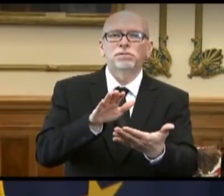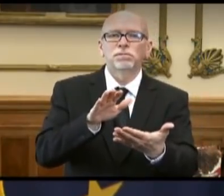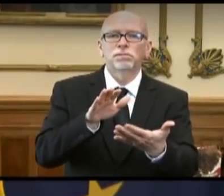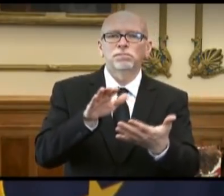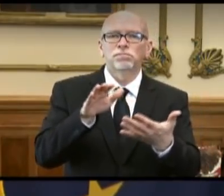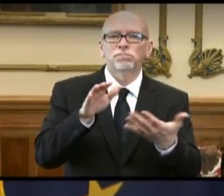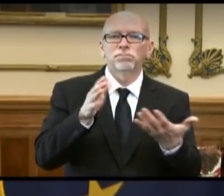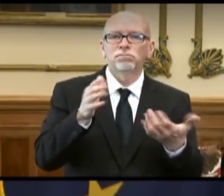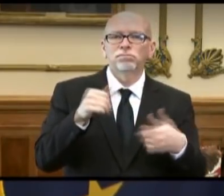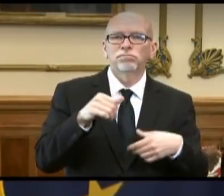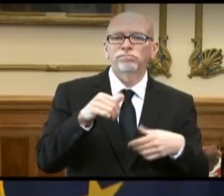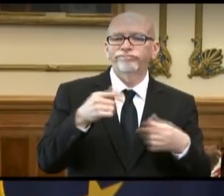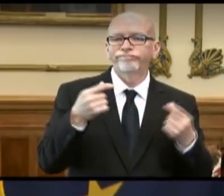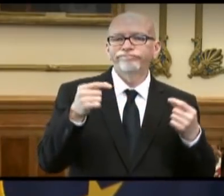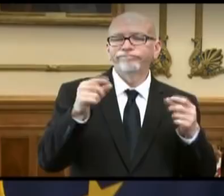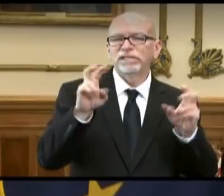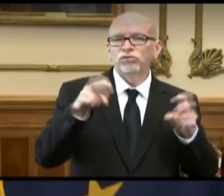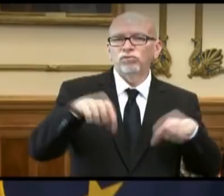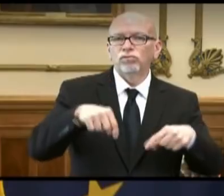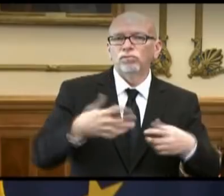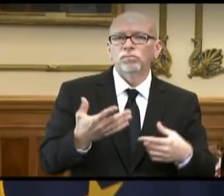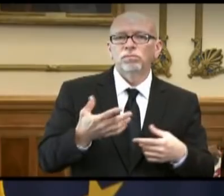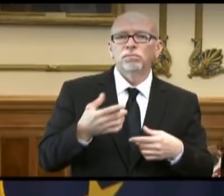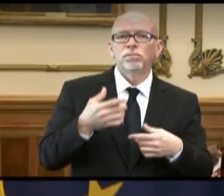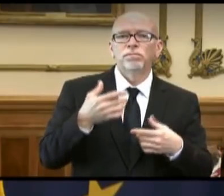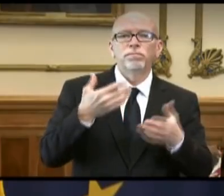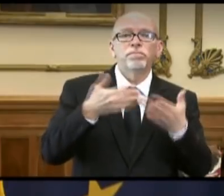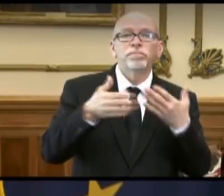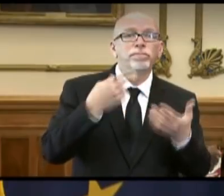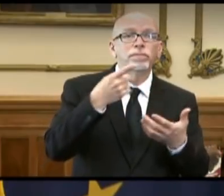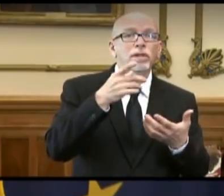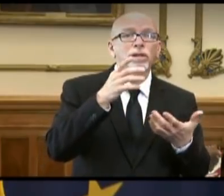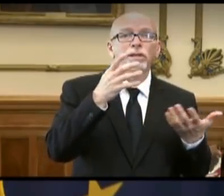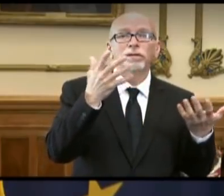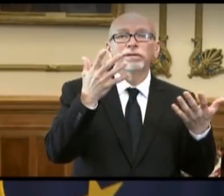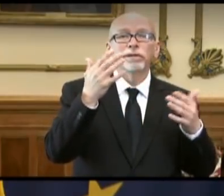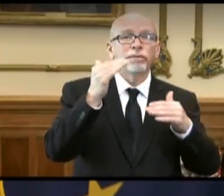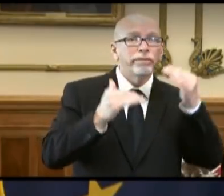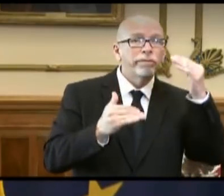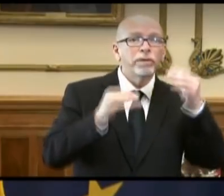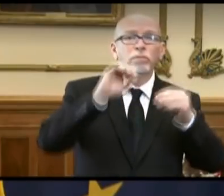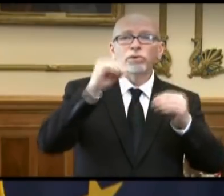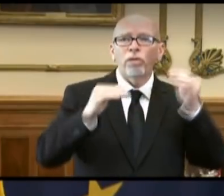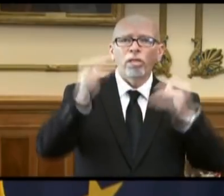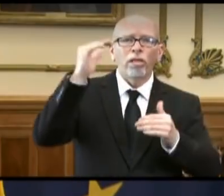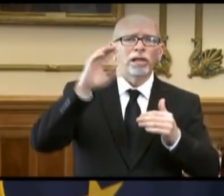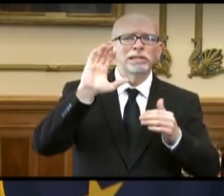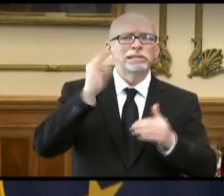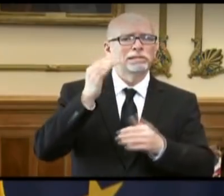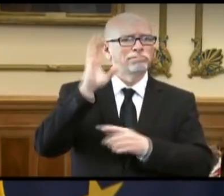THE MORE THAT WE KNOW, THE MORE THAT INFORMS US ON HOW TO